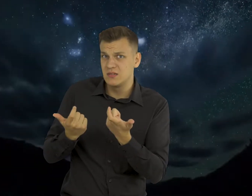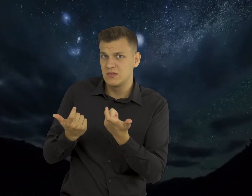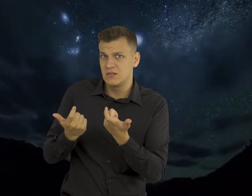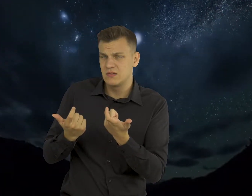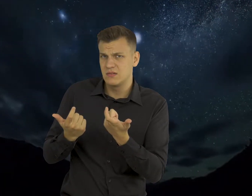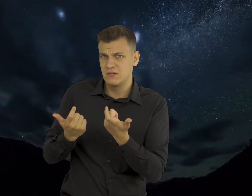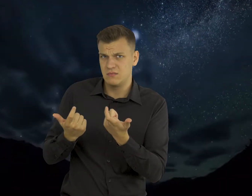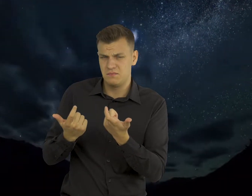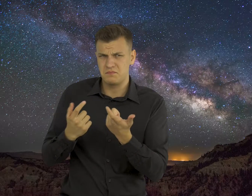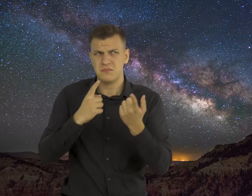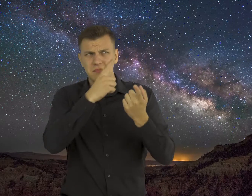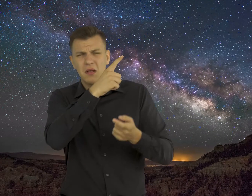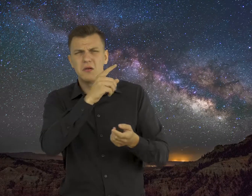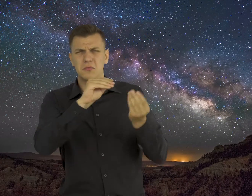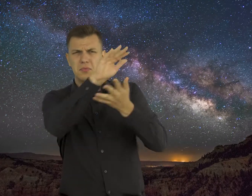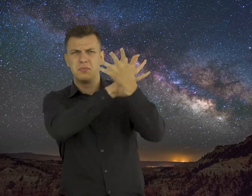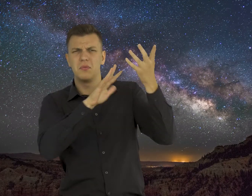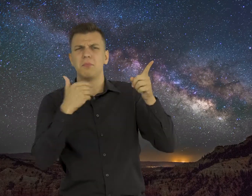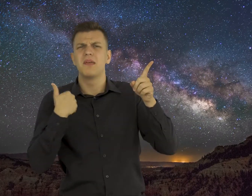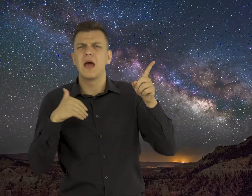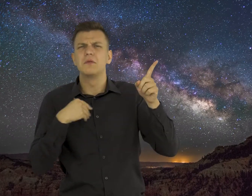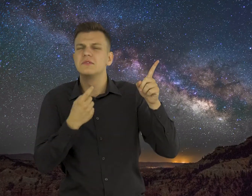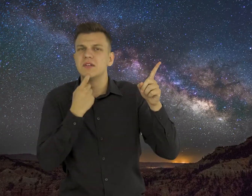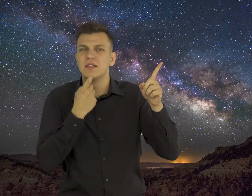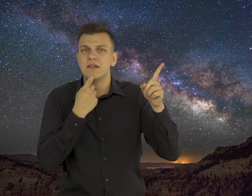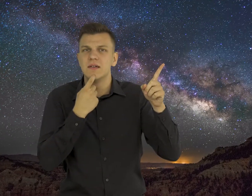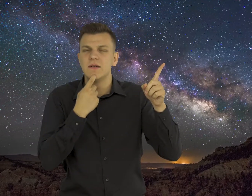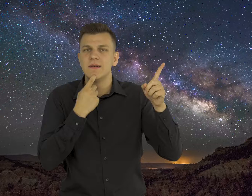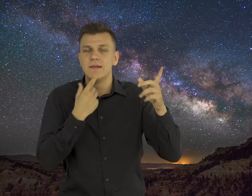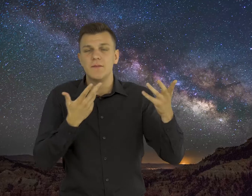And what was this "cloud"?